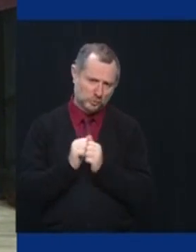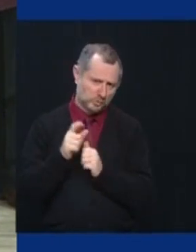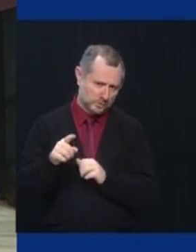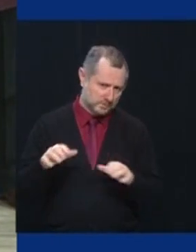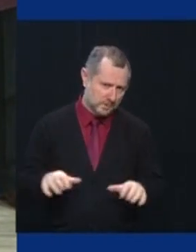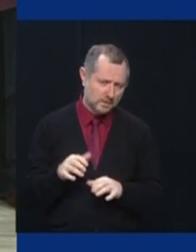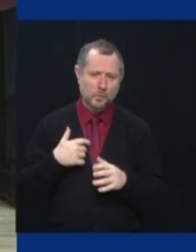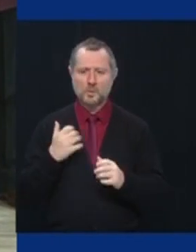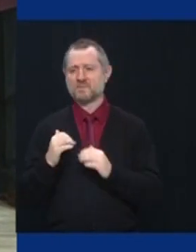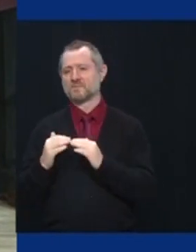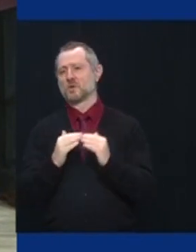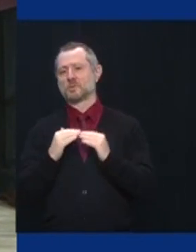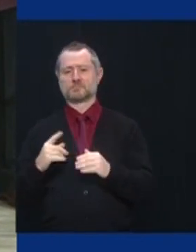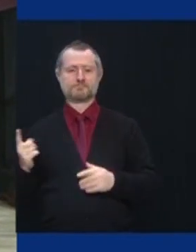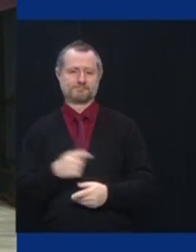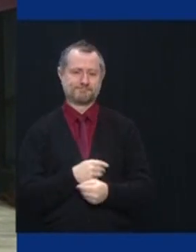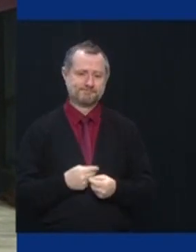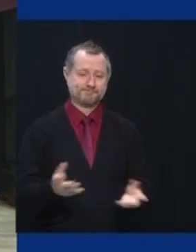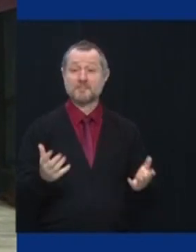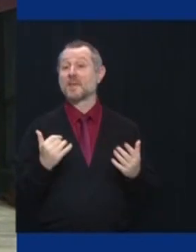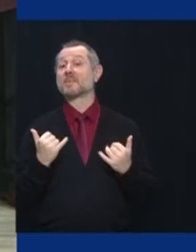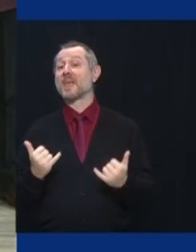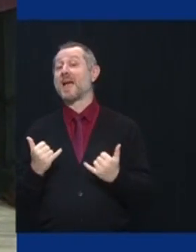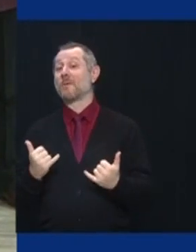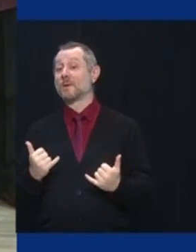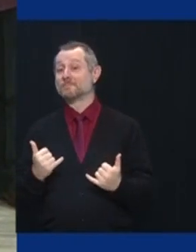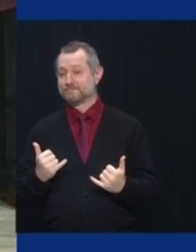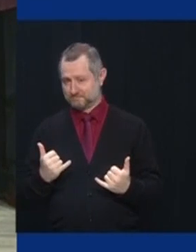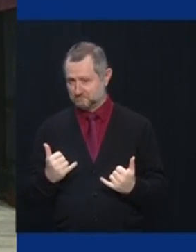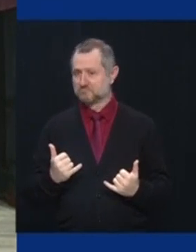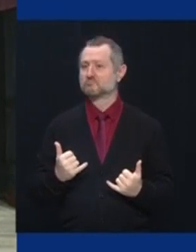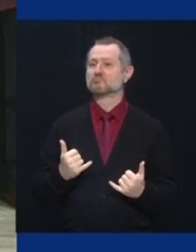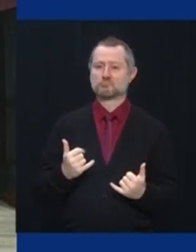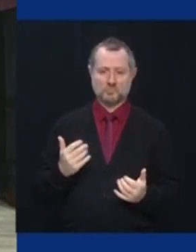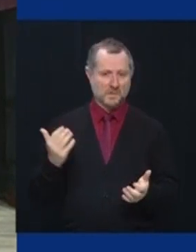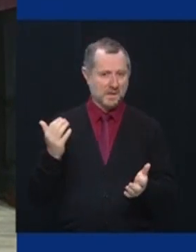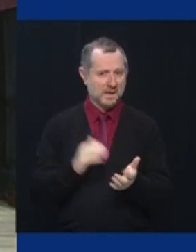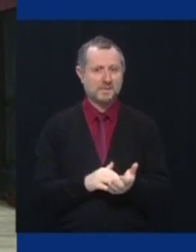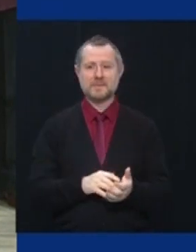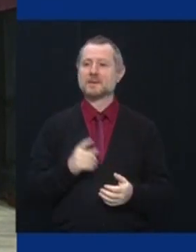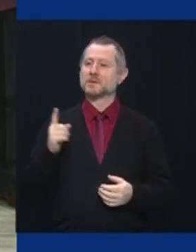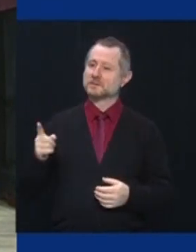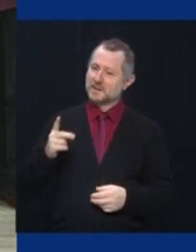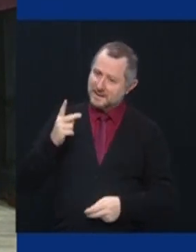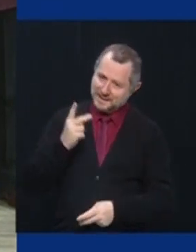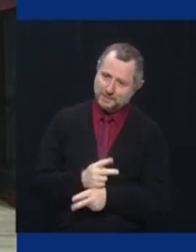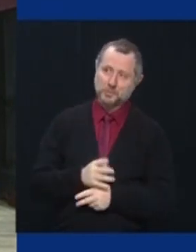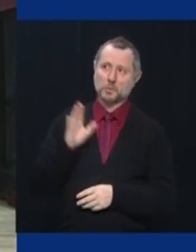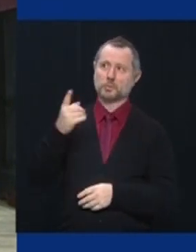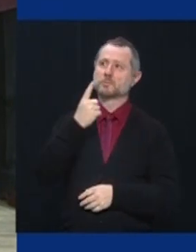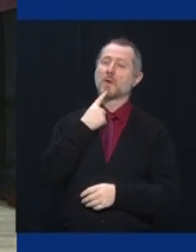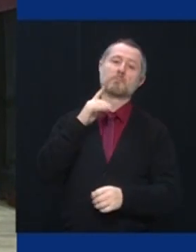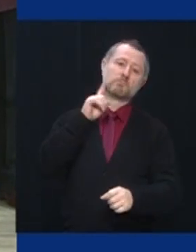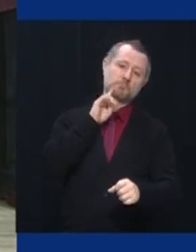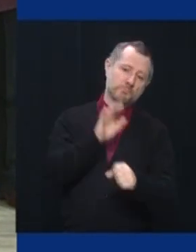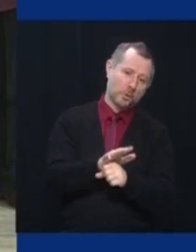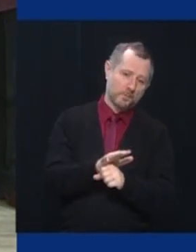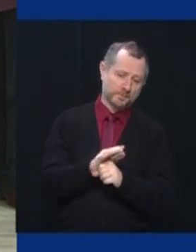SUFFERING. I HAVE BEEN PROUD TO JOIN IN HIS EFFORTS TO MAKE SURE THE VACCINE IS FAIRLY DISTRIBUTED.